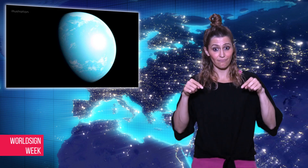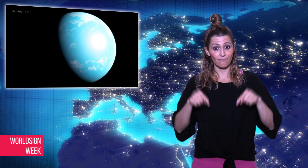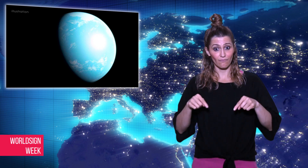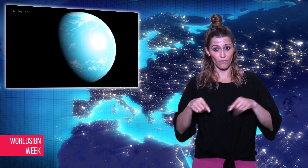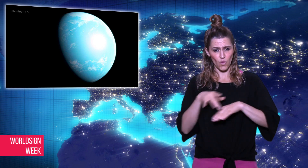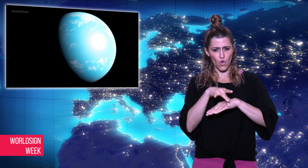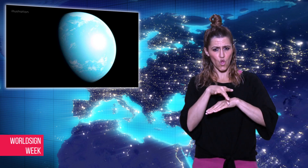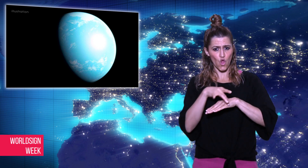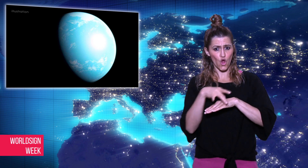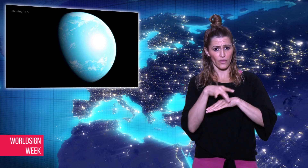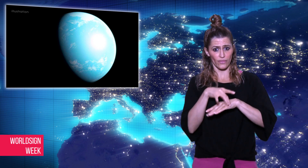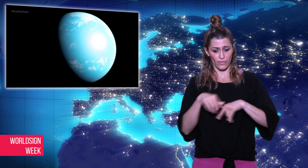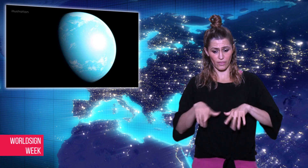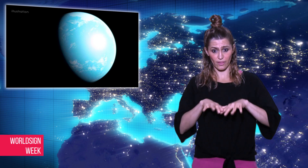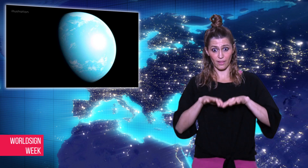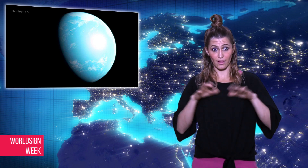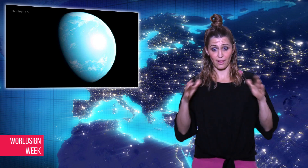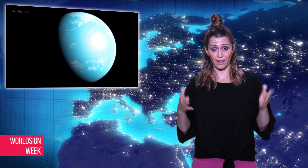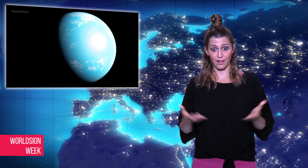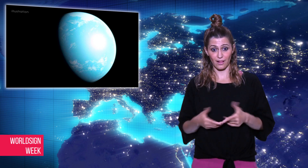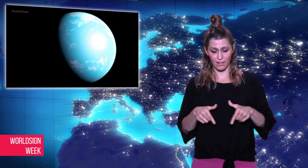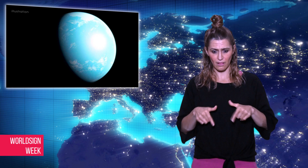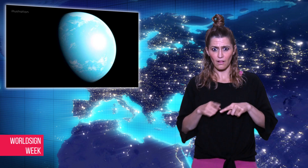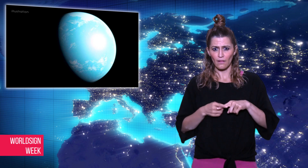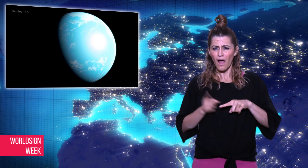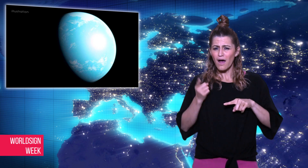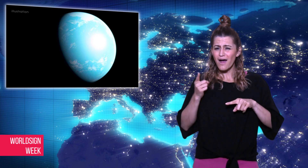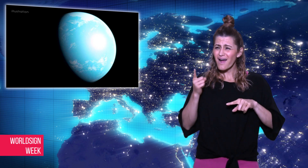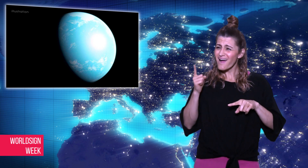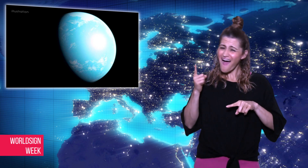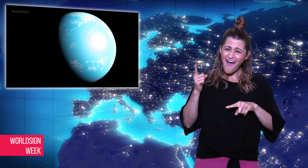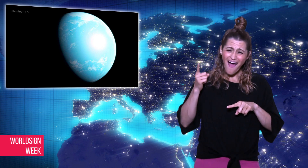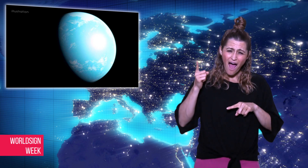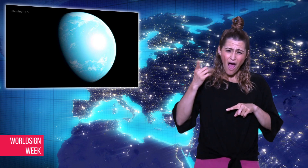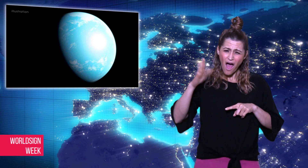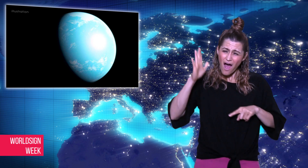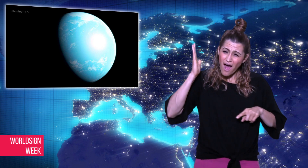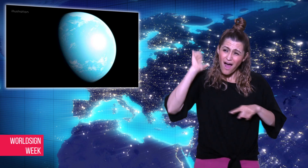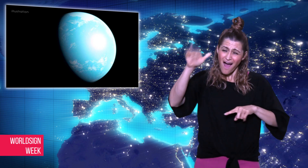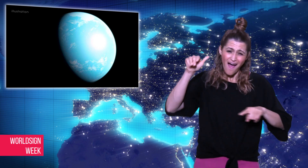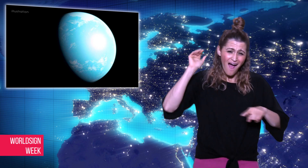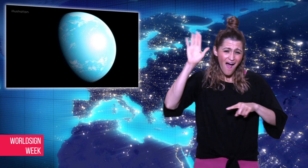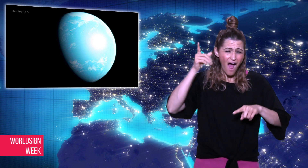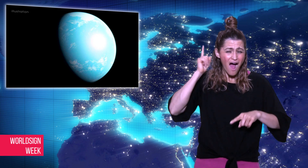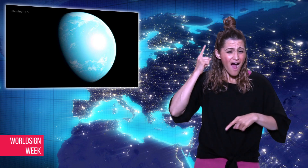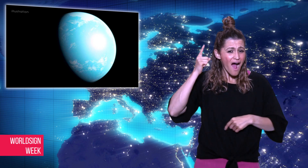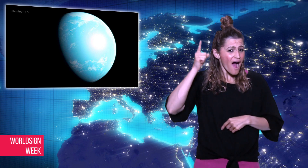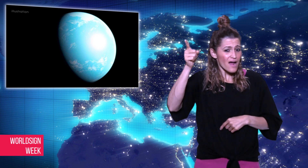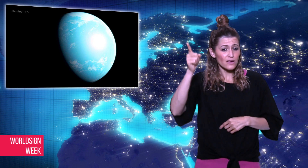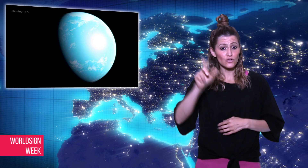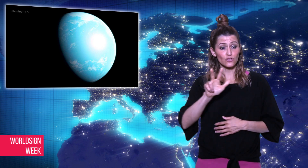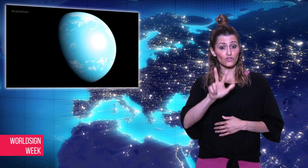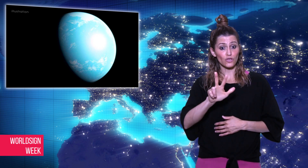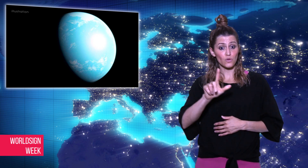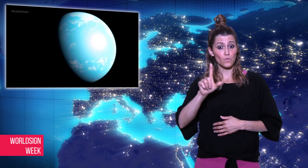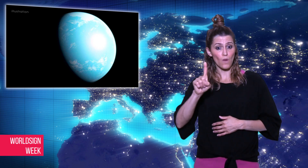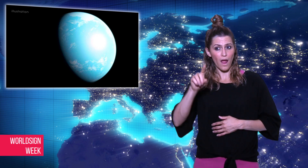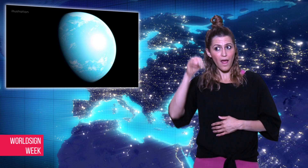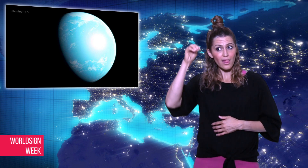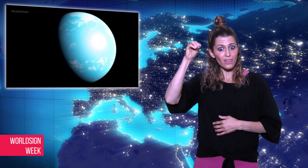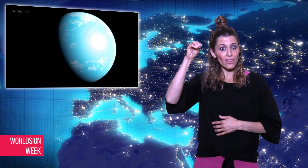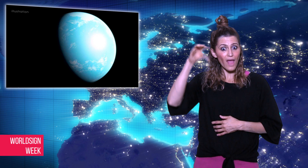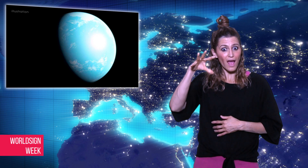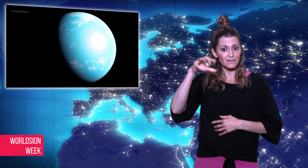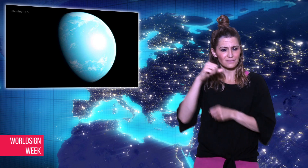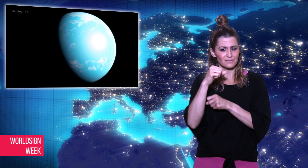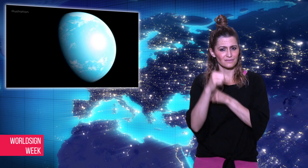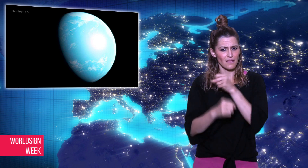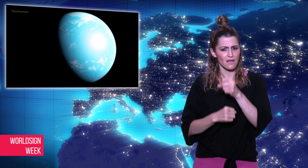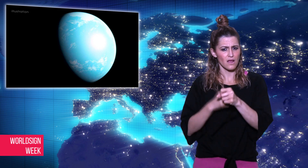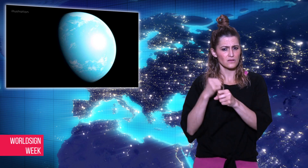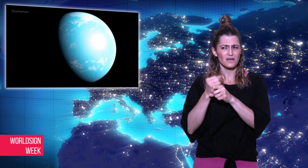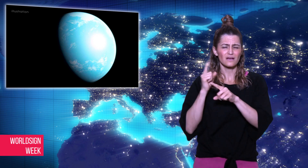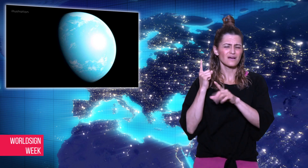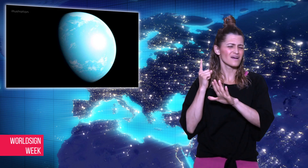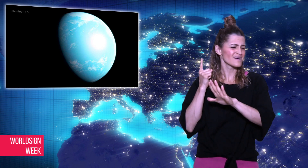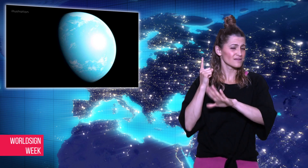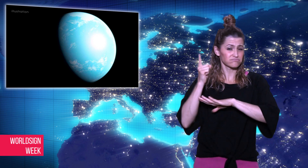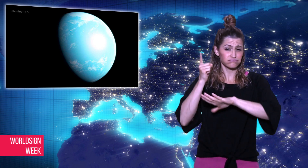They detected an exoplanet, nicknamed as “Super